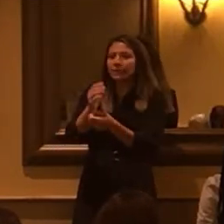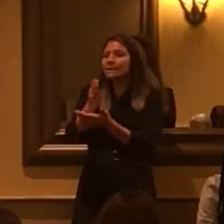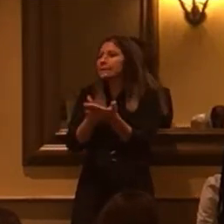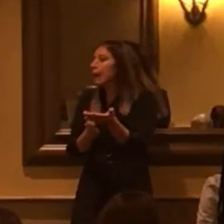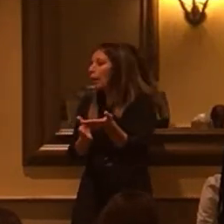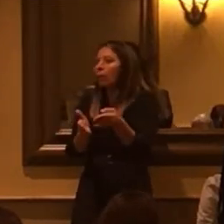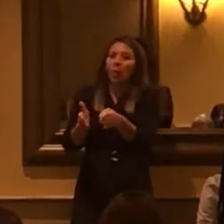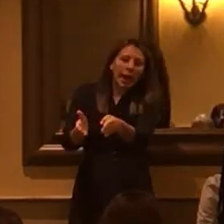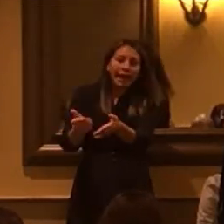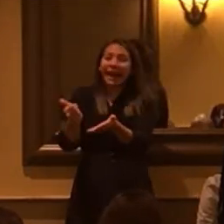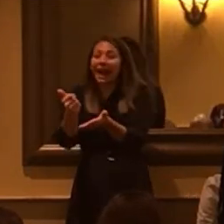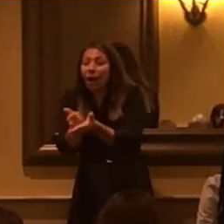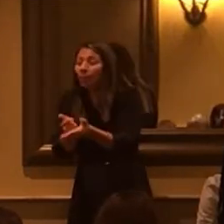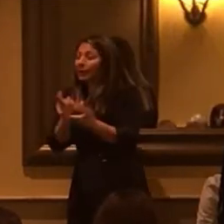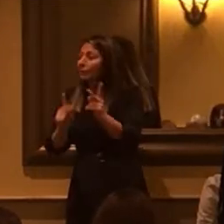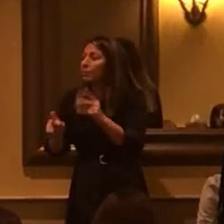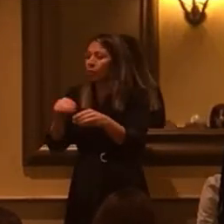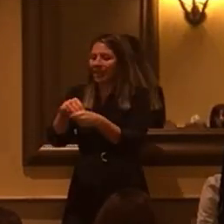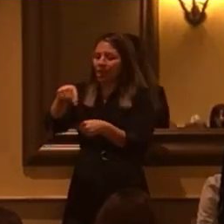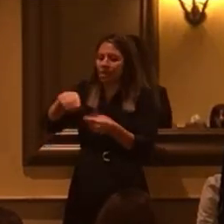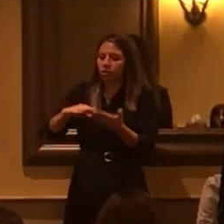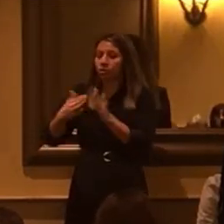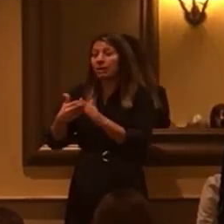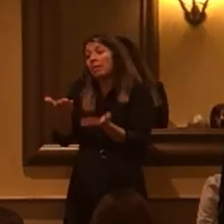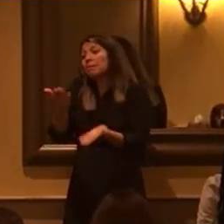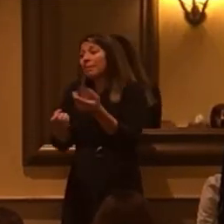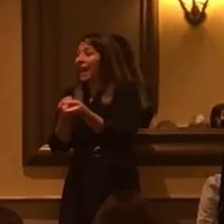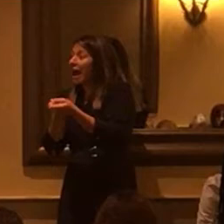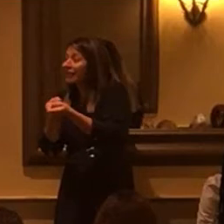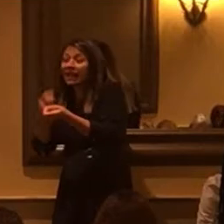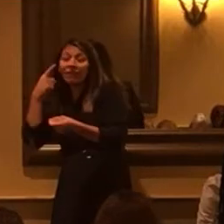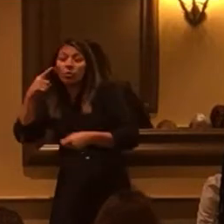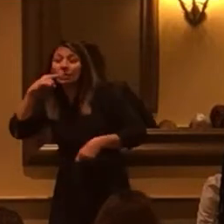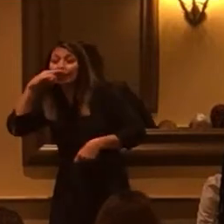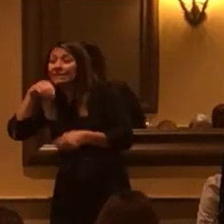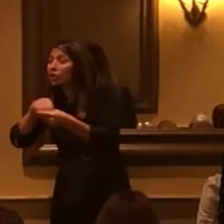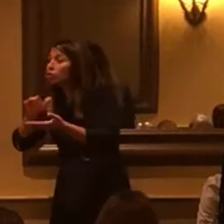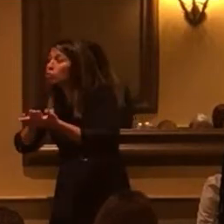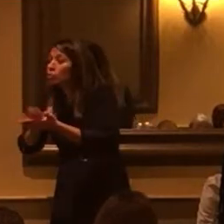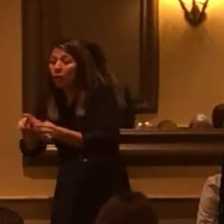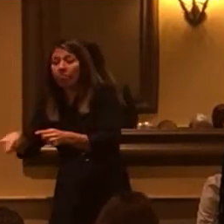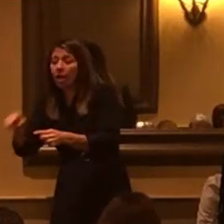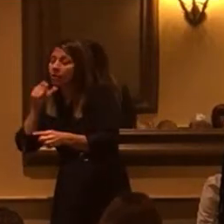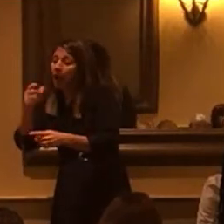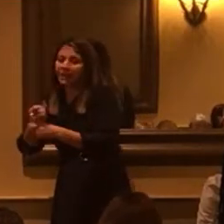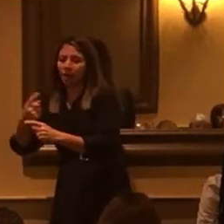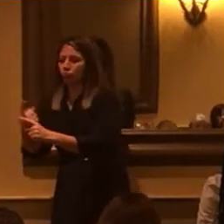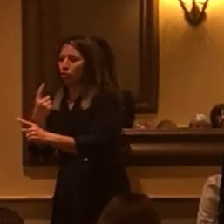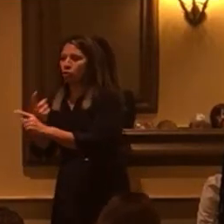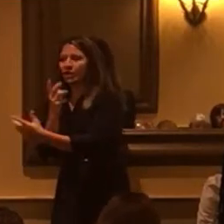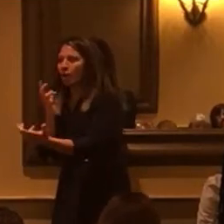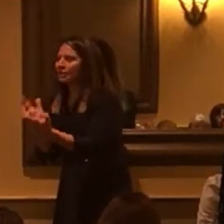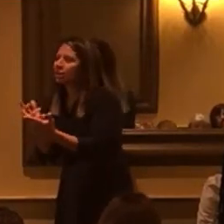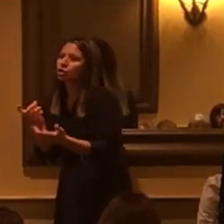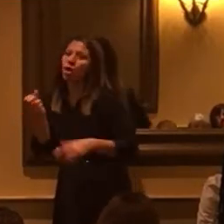the deaf community, whether it's advocating for kids in school who aren't getting the accommodation thingy or getting down on counseling,